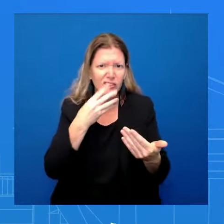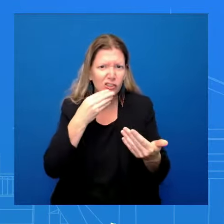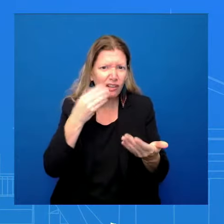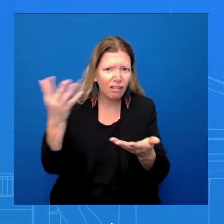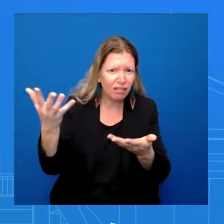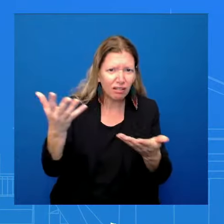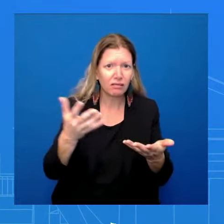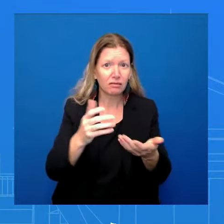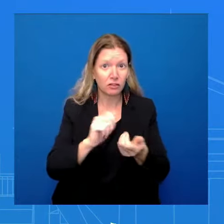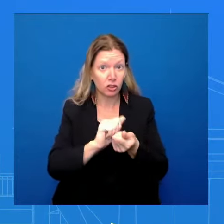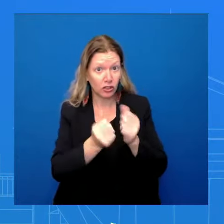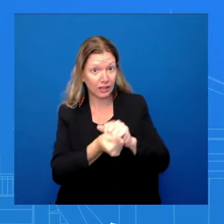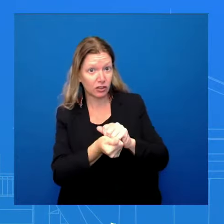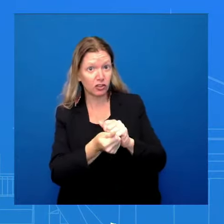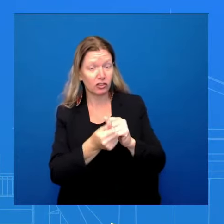concerning progress in the electoral --